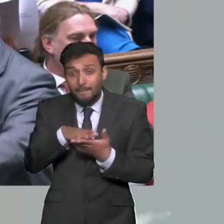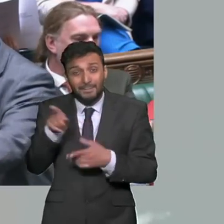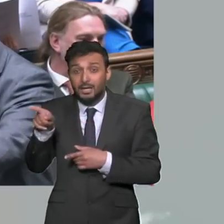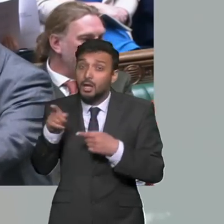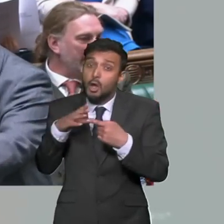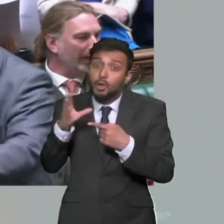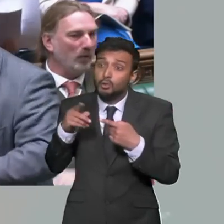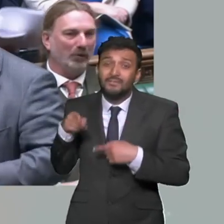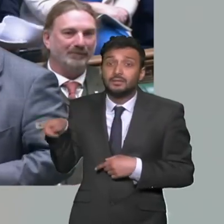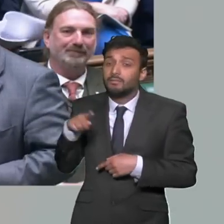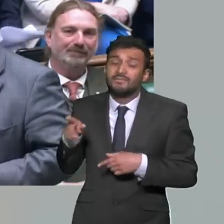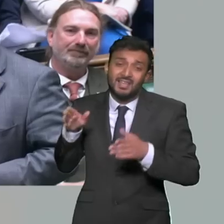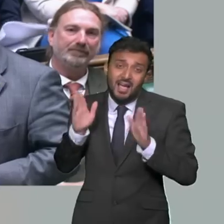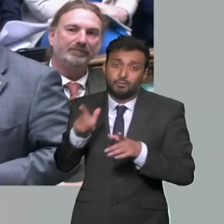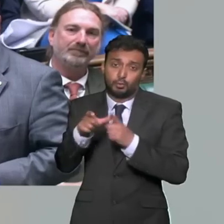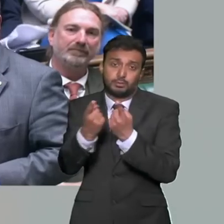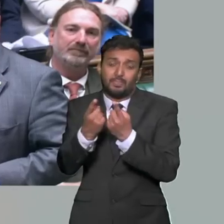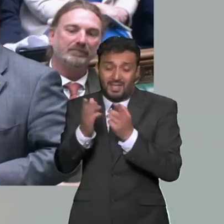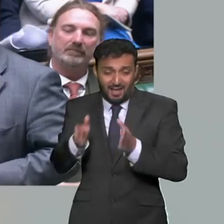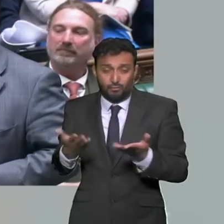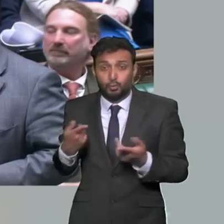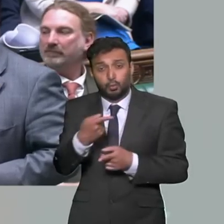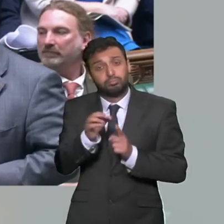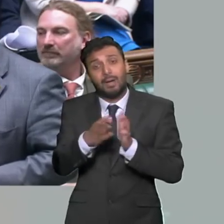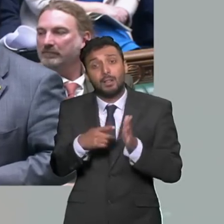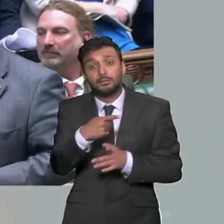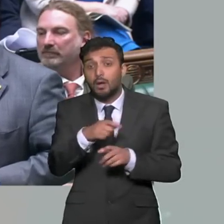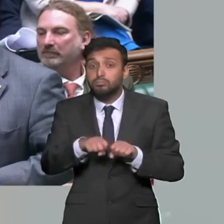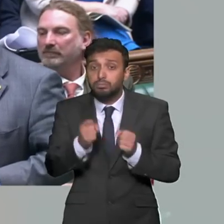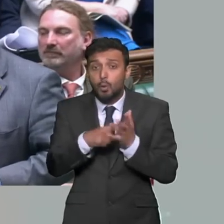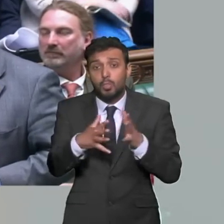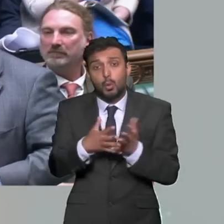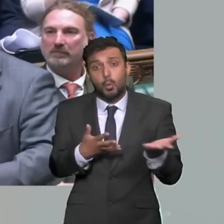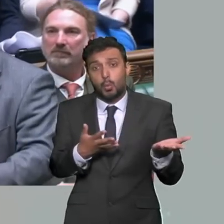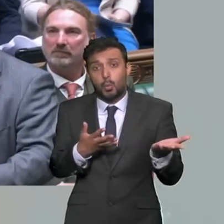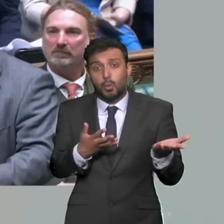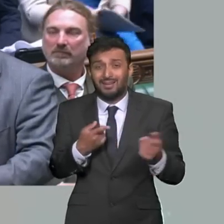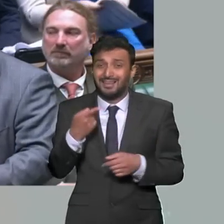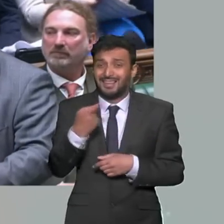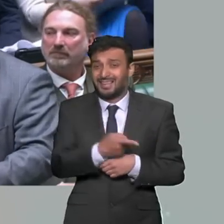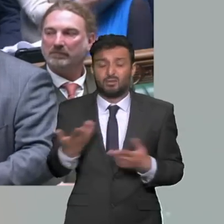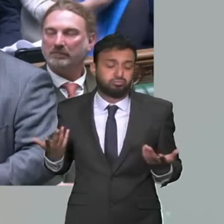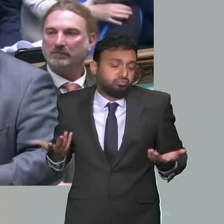This Prime Minister, who has broken the law and shown a cavalier attitude to the truth,